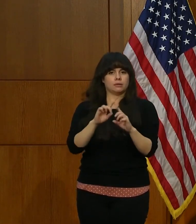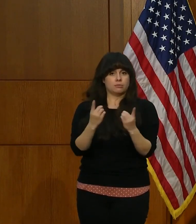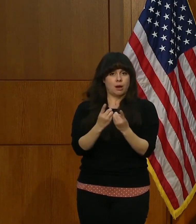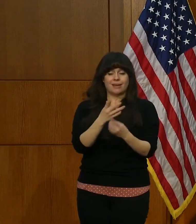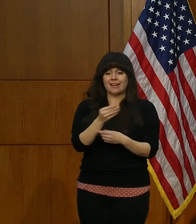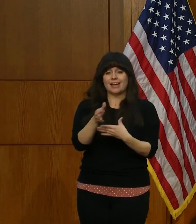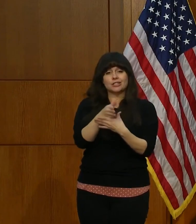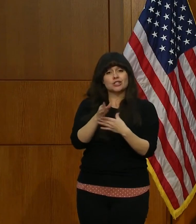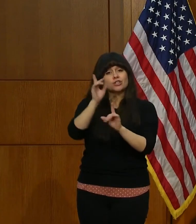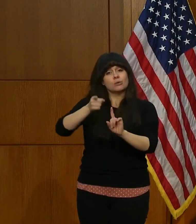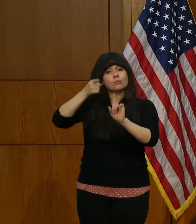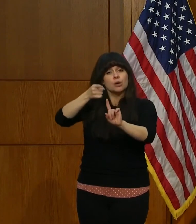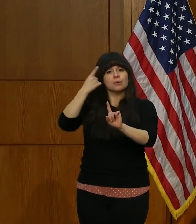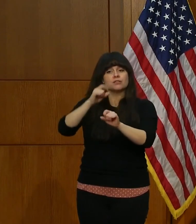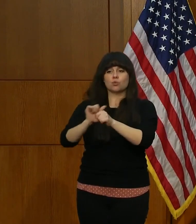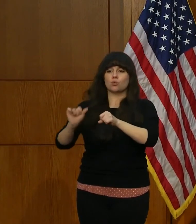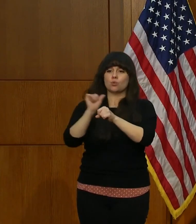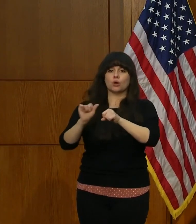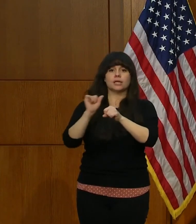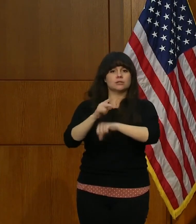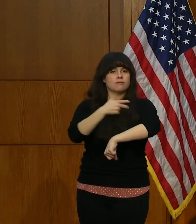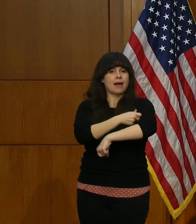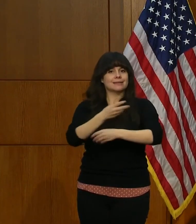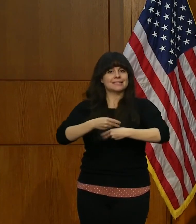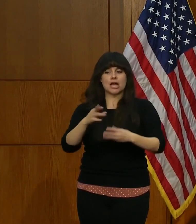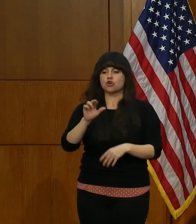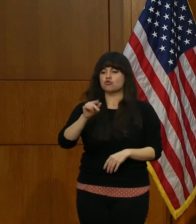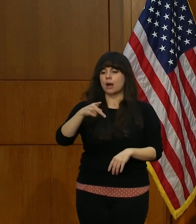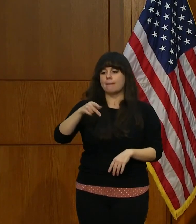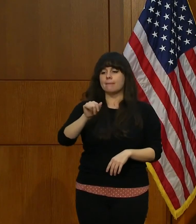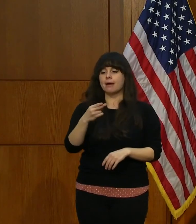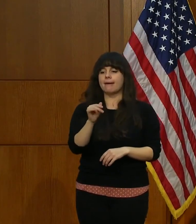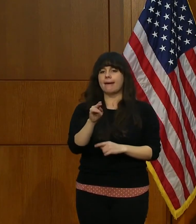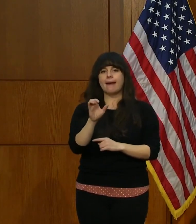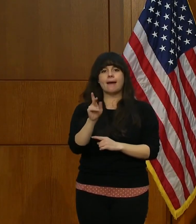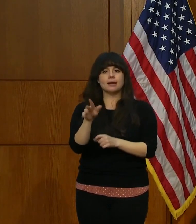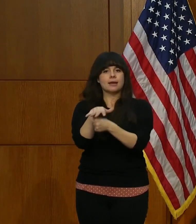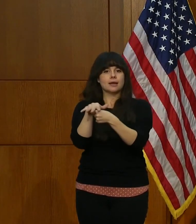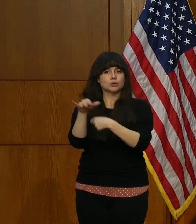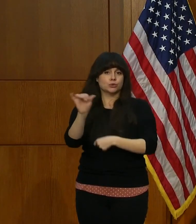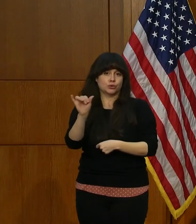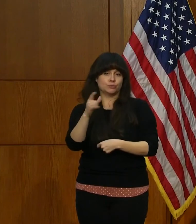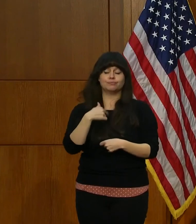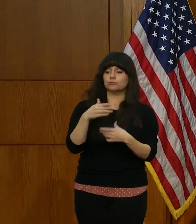STRONG PARTNERSHIP WITH OUR LOCAL HEALTH DEPARTMENT AND A SHARED PURPOSE OF WORKING TO